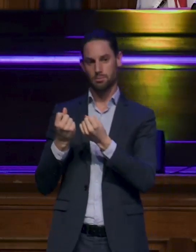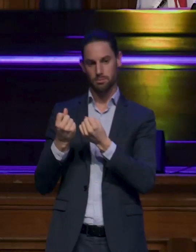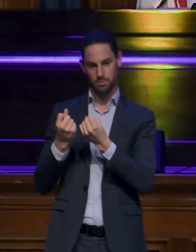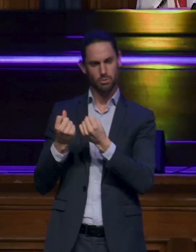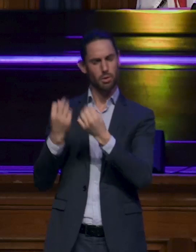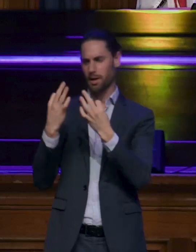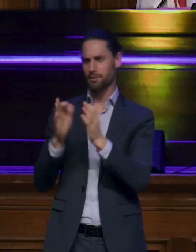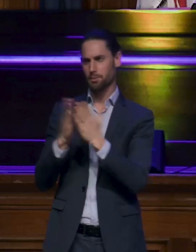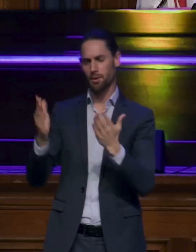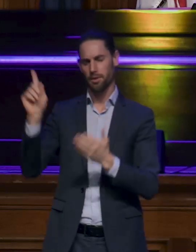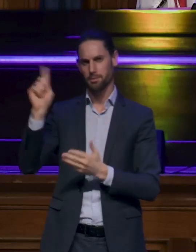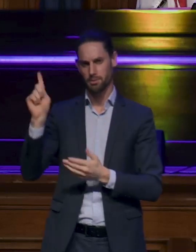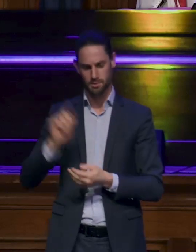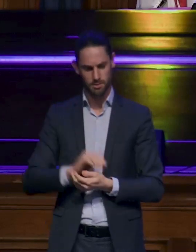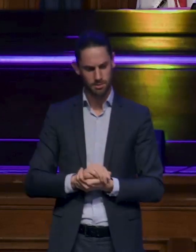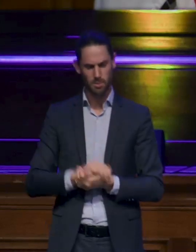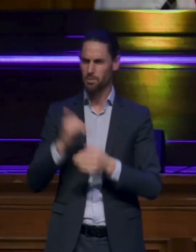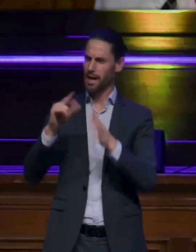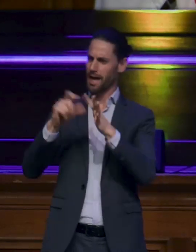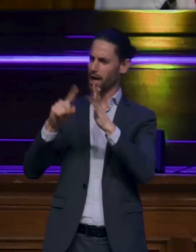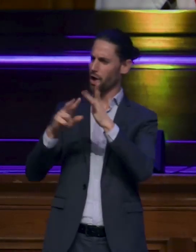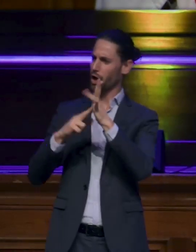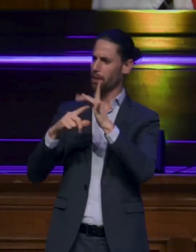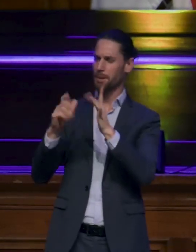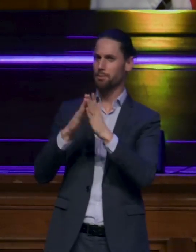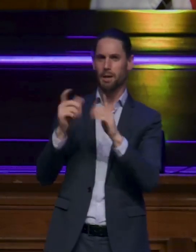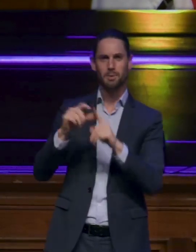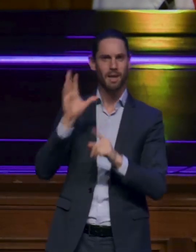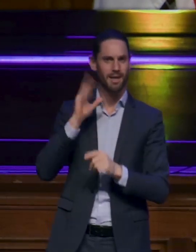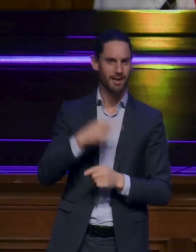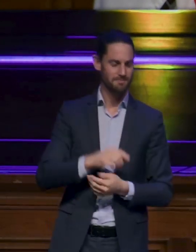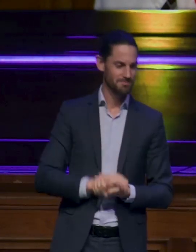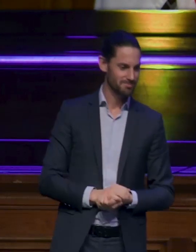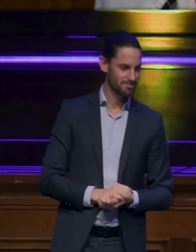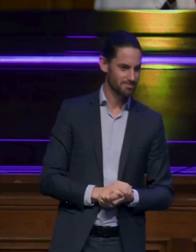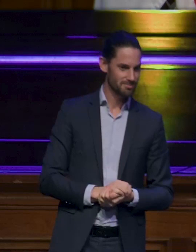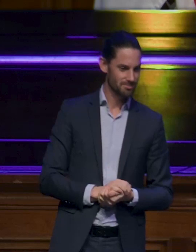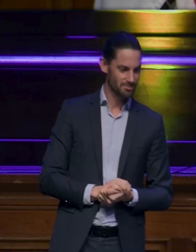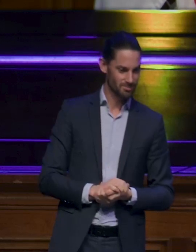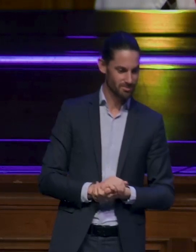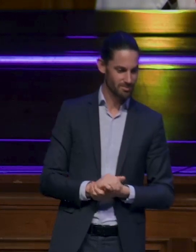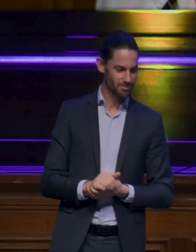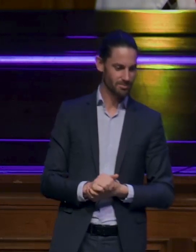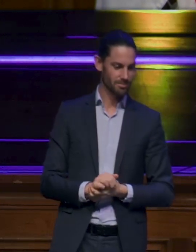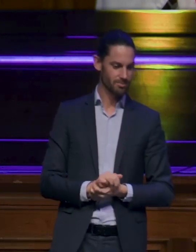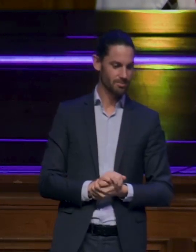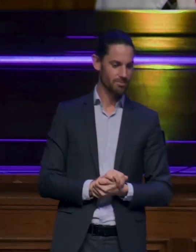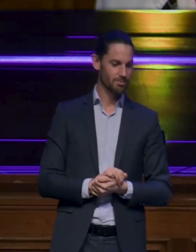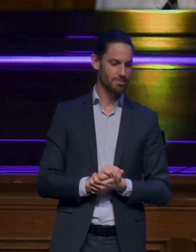getting from it oh it's reinforcing the things they already believe of course because isn't it great and the society we're all entrenched during our enthuse